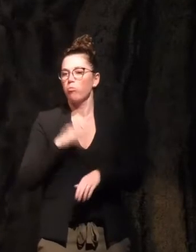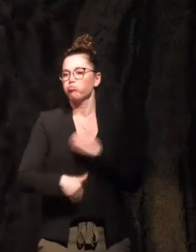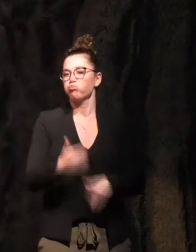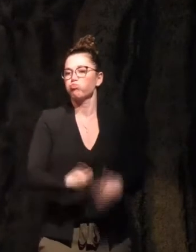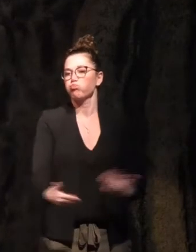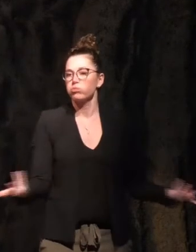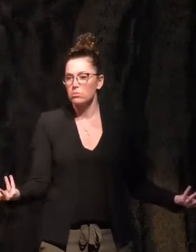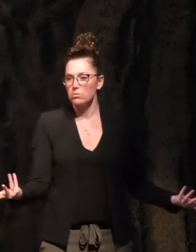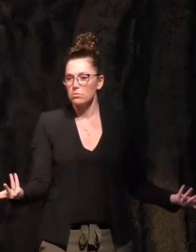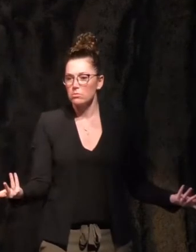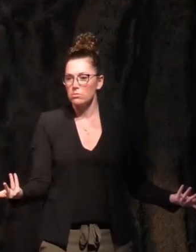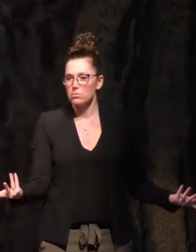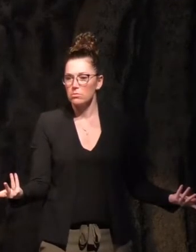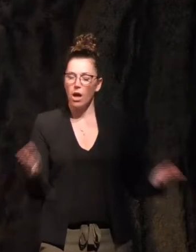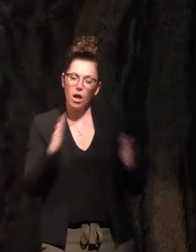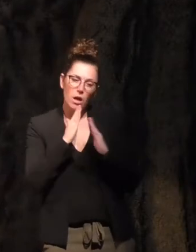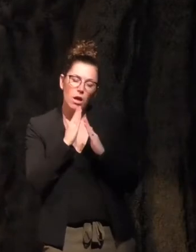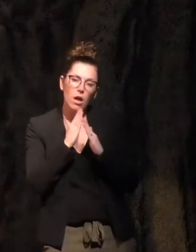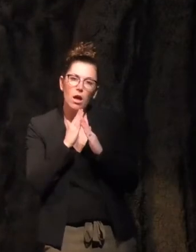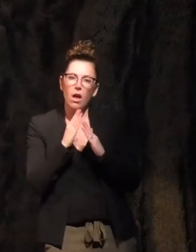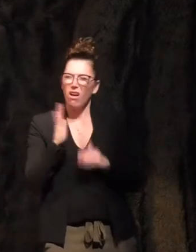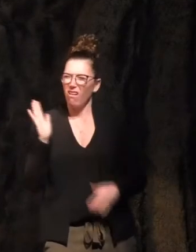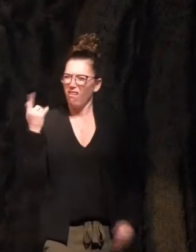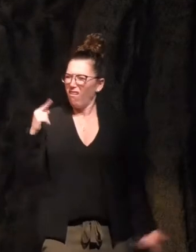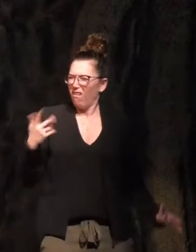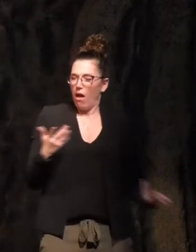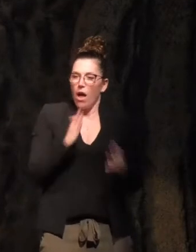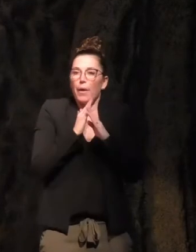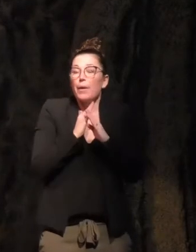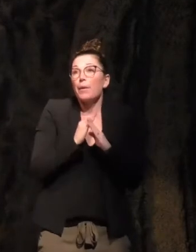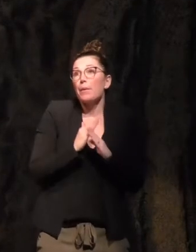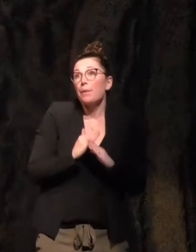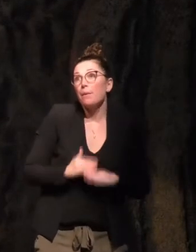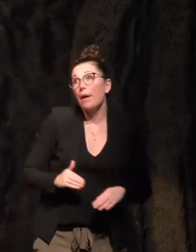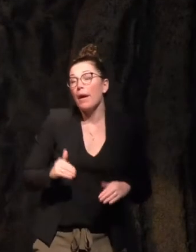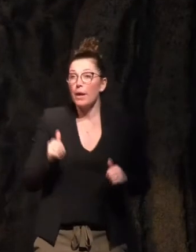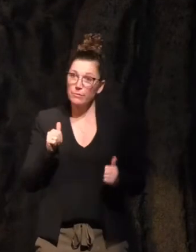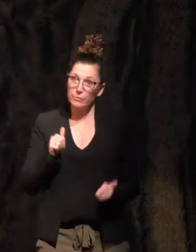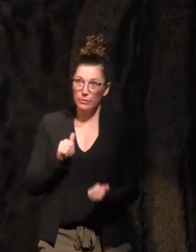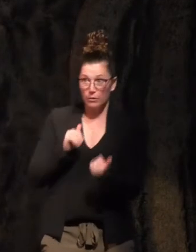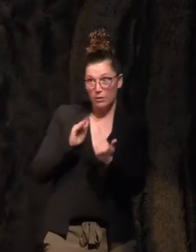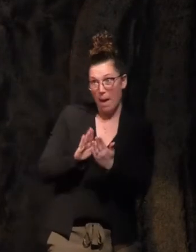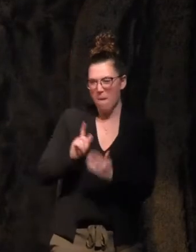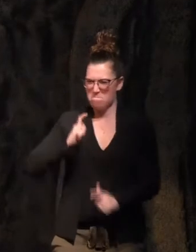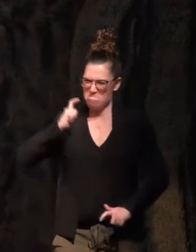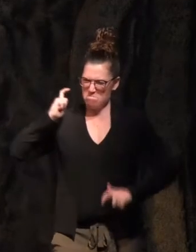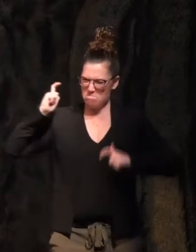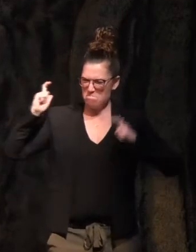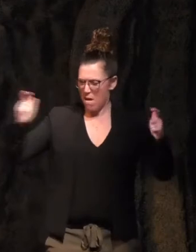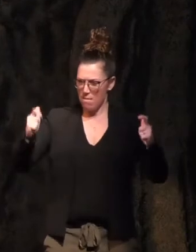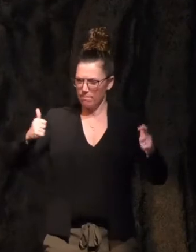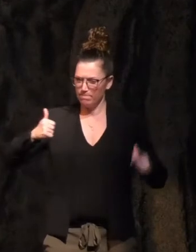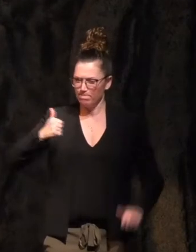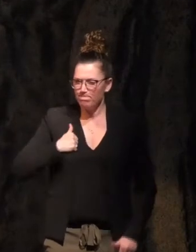That is to find a quiet way to help a big Canadian corporation avoid prosecution for bribing a murderous dictator